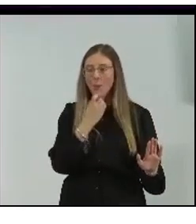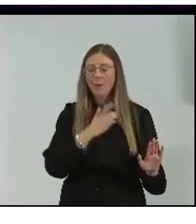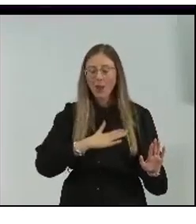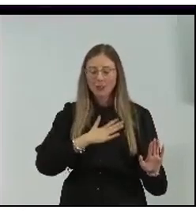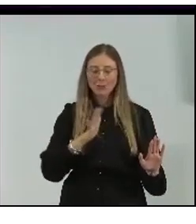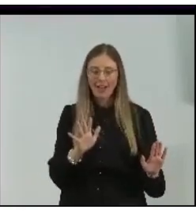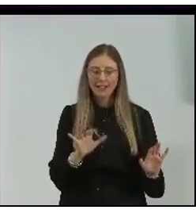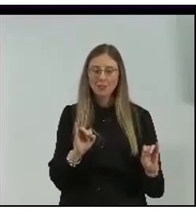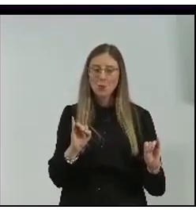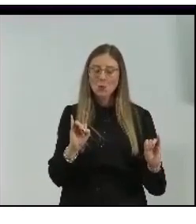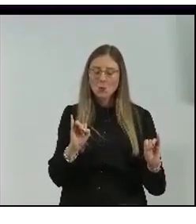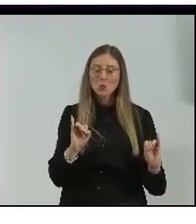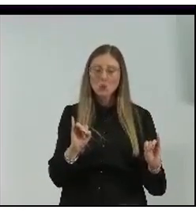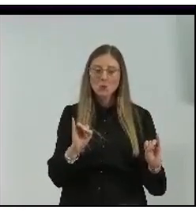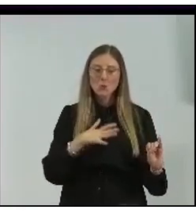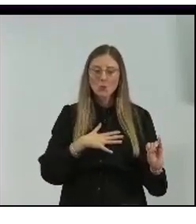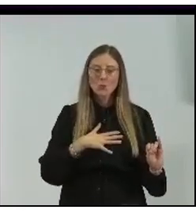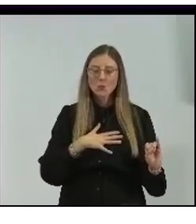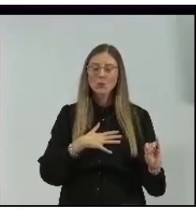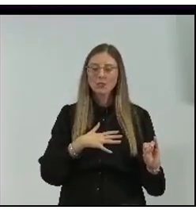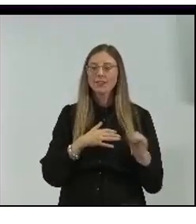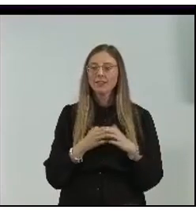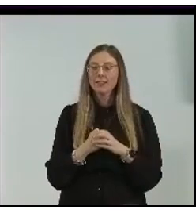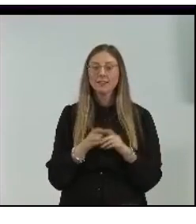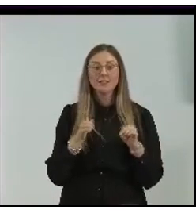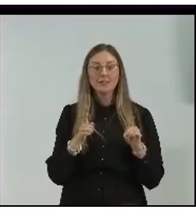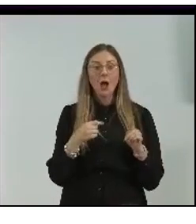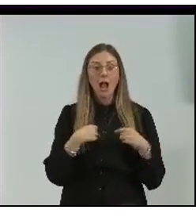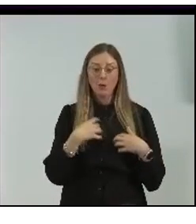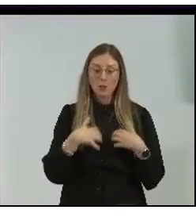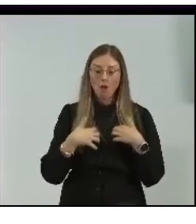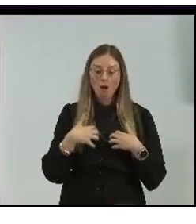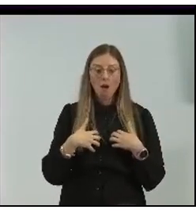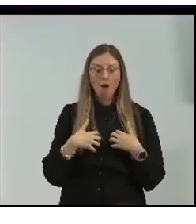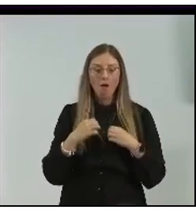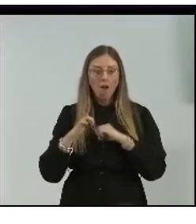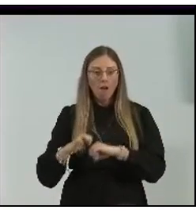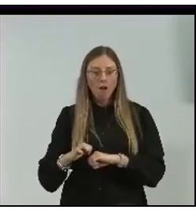So, yeah, so I think, you know, I was so drawn to this topic because workflow can really be the,